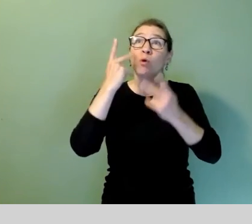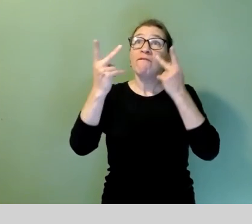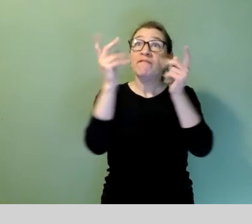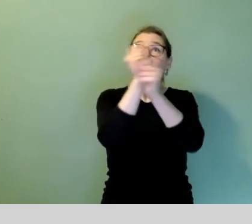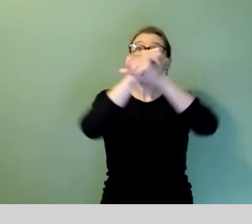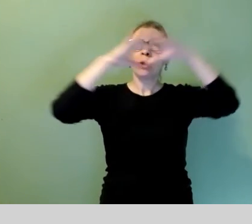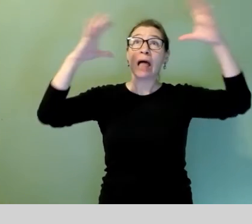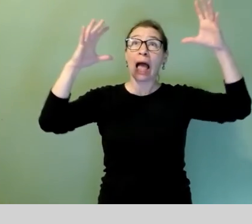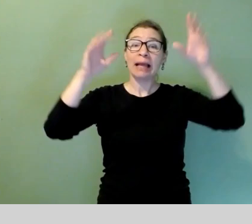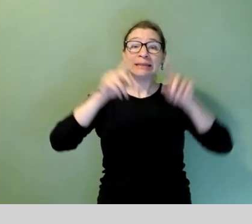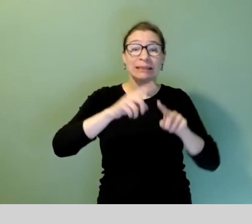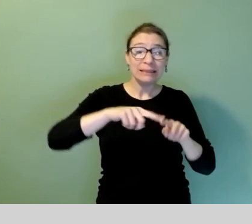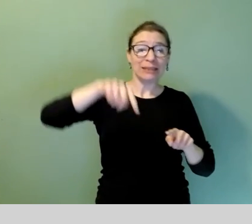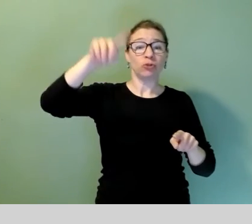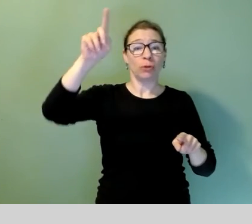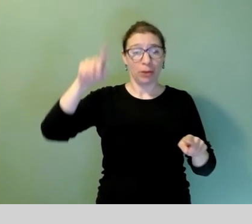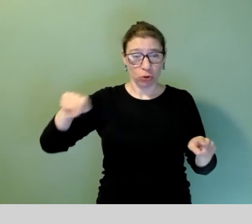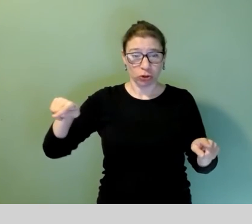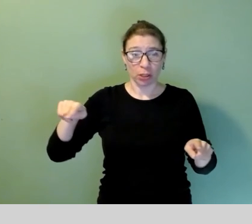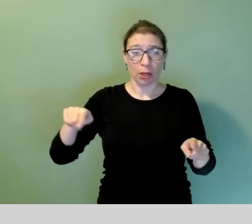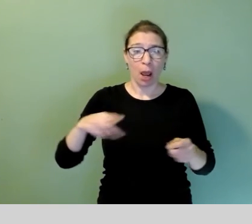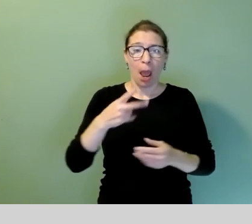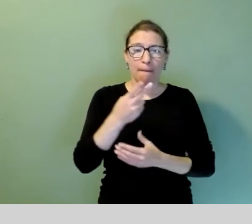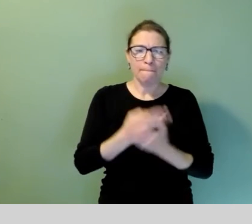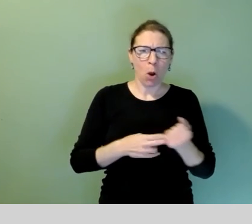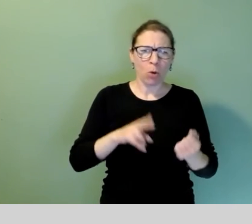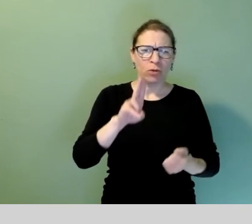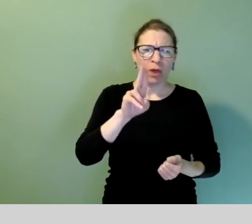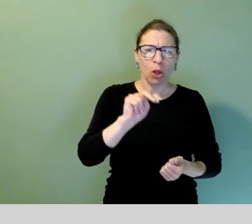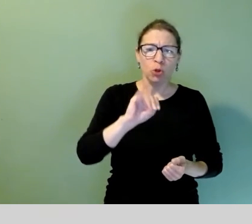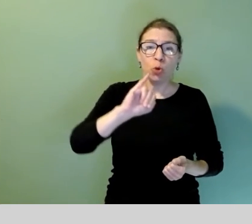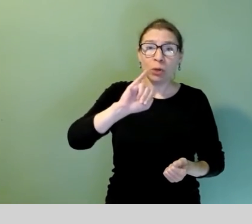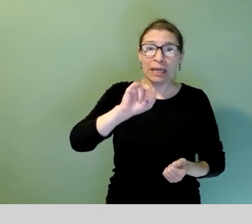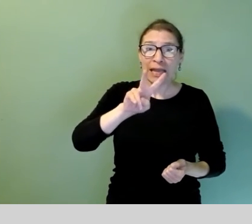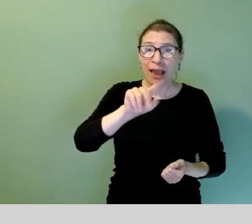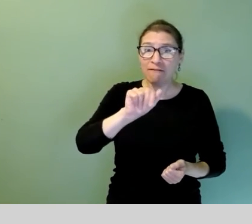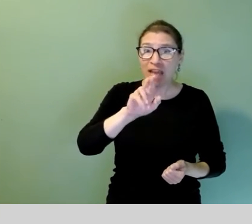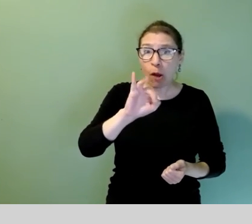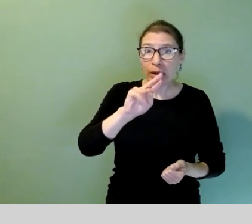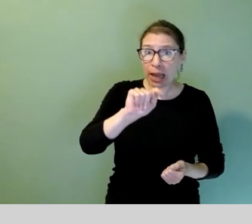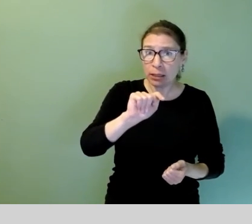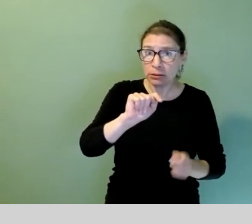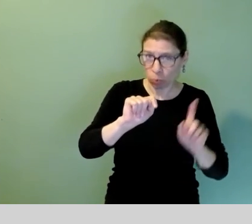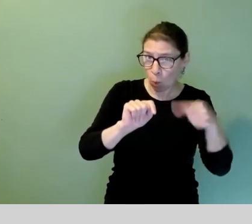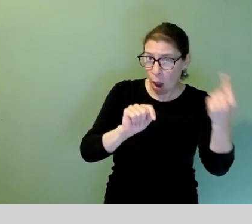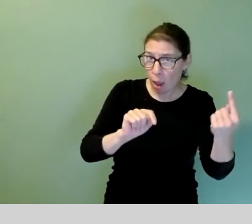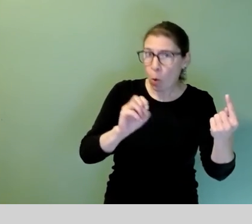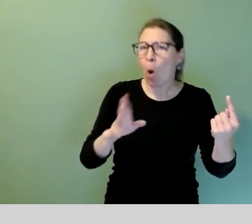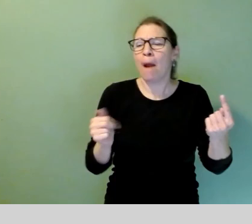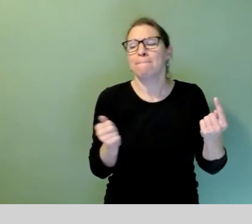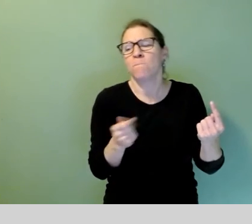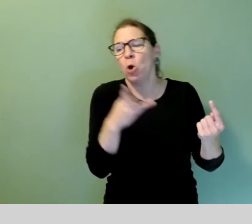in your data, both univariate and bi variate distribution. So one variable and two variables together.